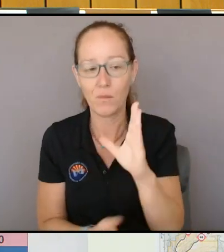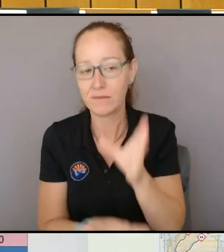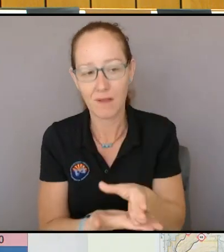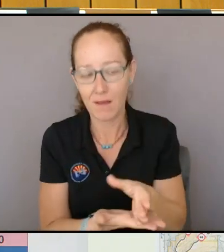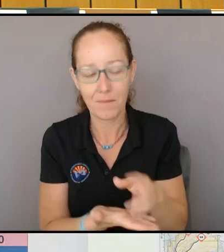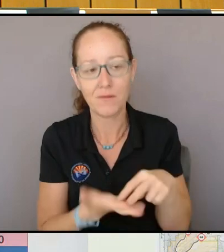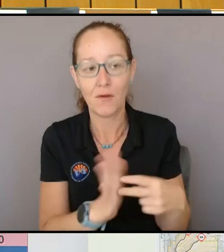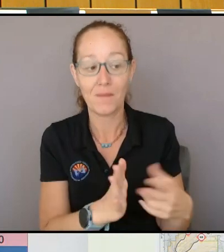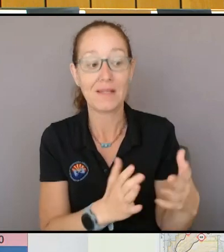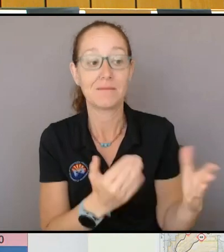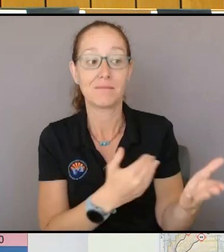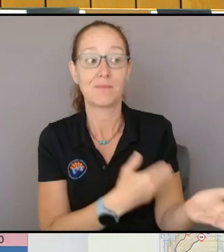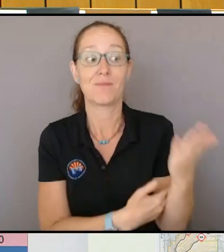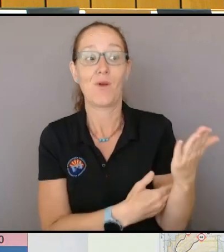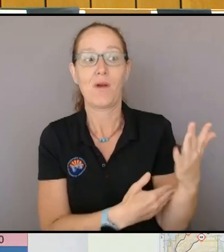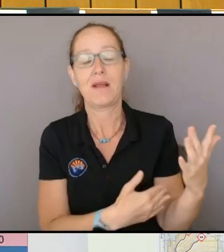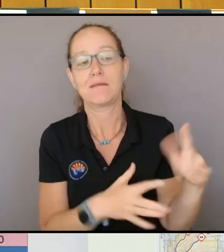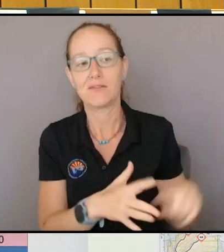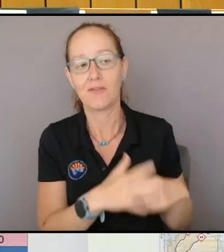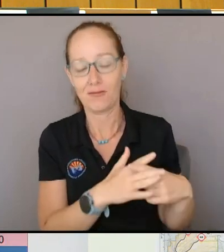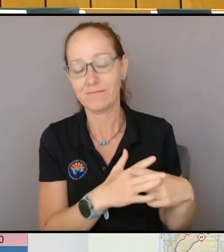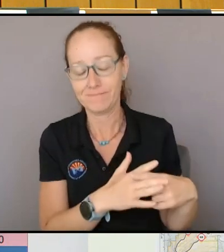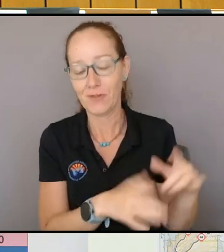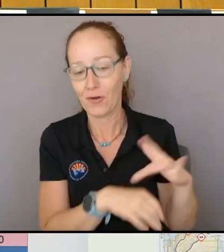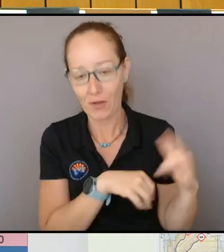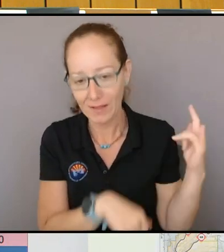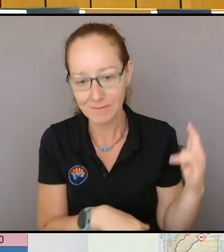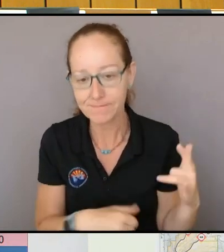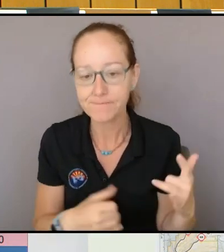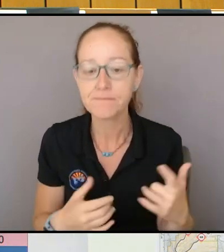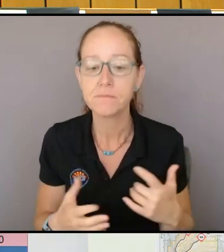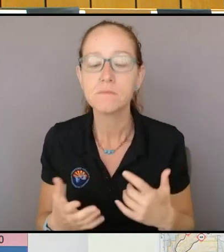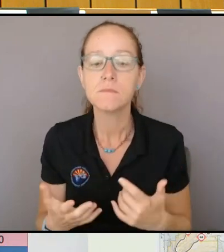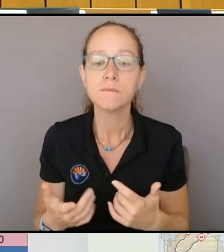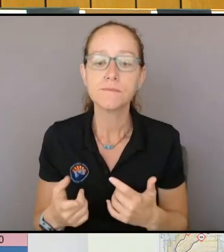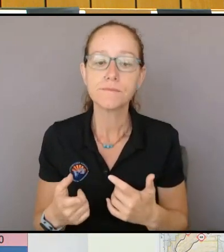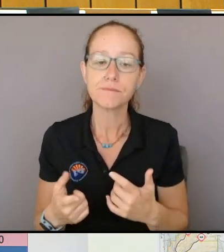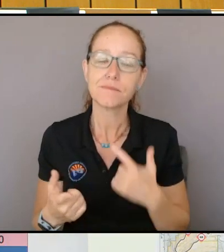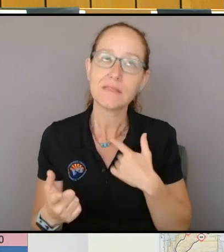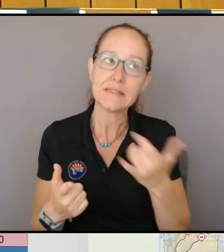than some you want, but you're going to get it anyways. And that's that the reason that the heavy helicopters may not be